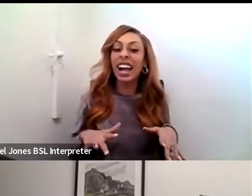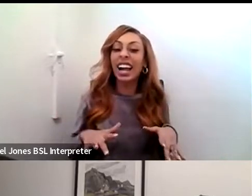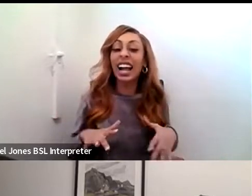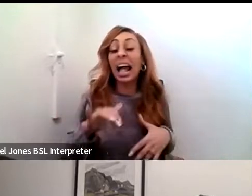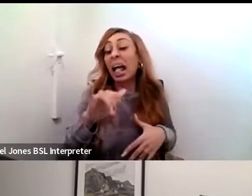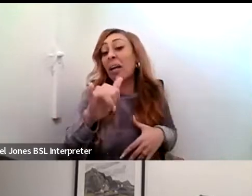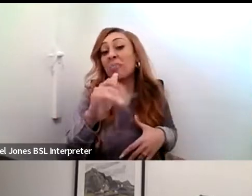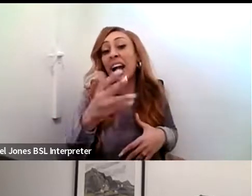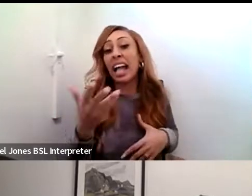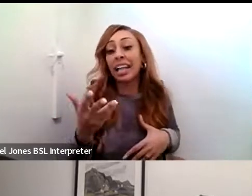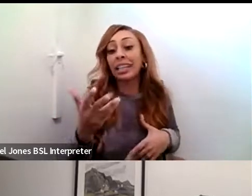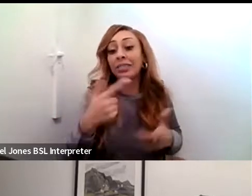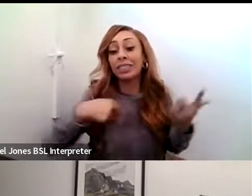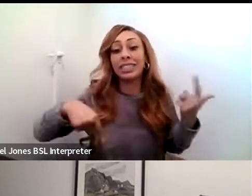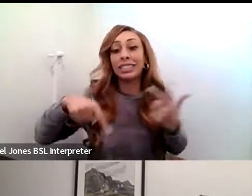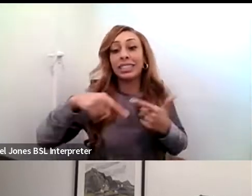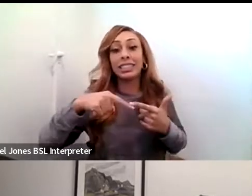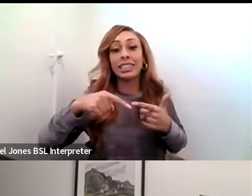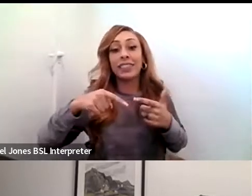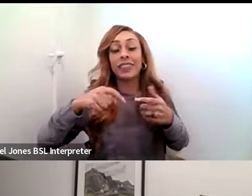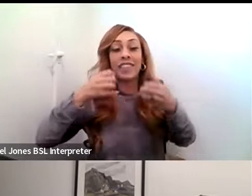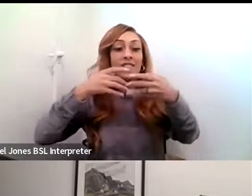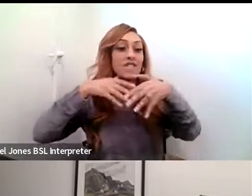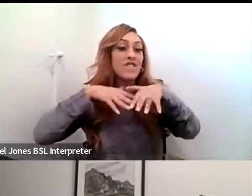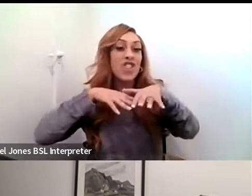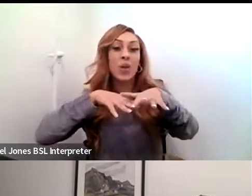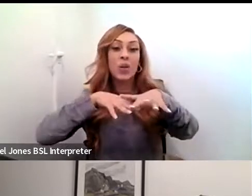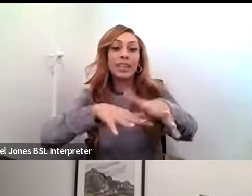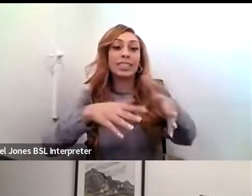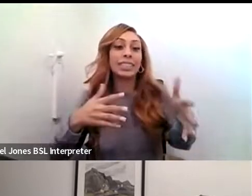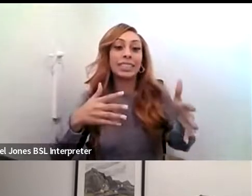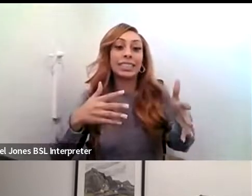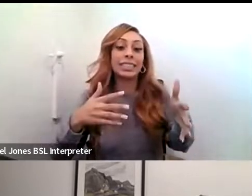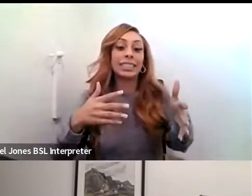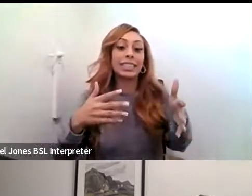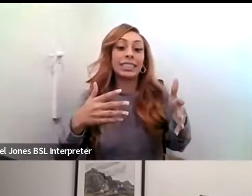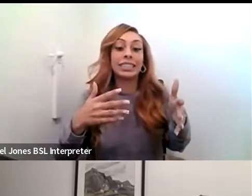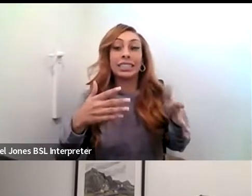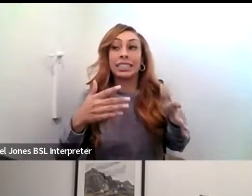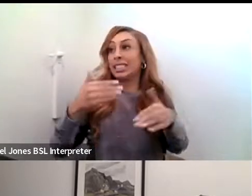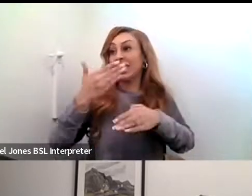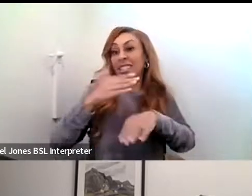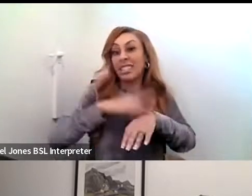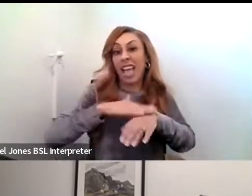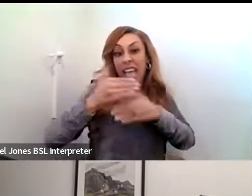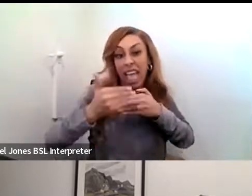we're in this sort of fluid nascent period, although we're two years into it now,